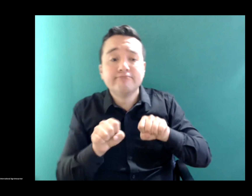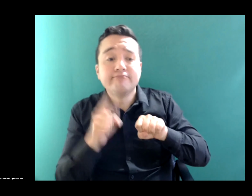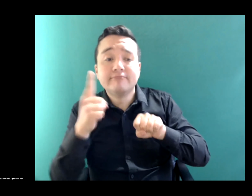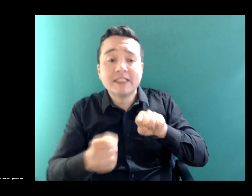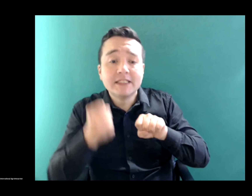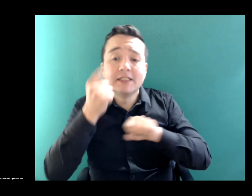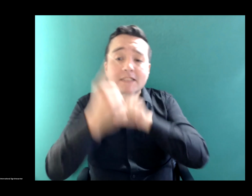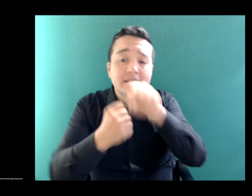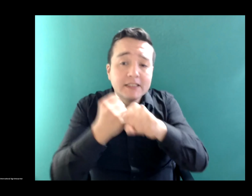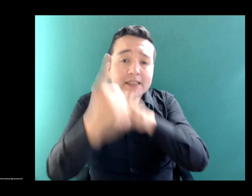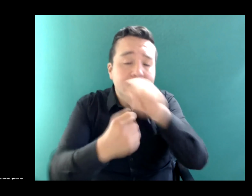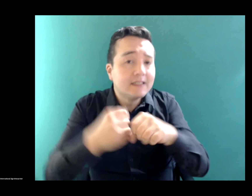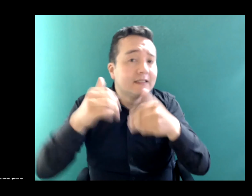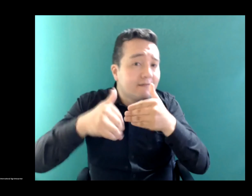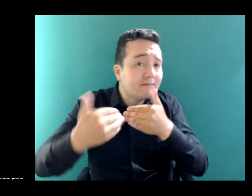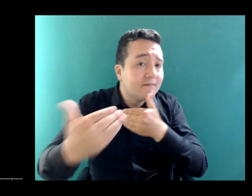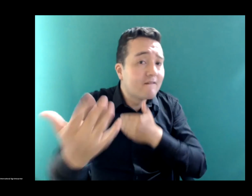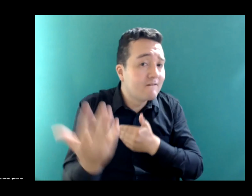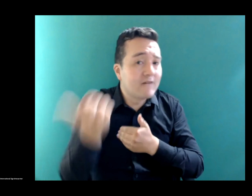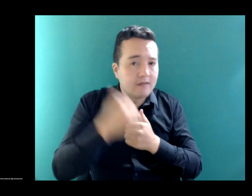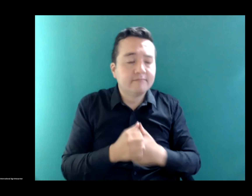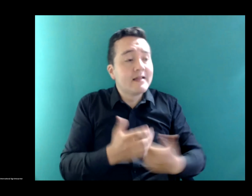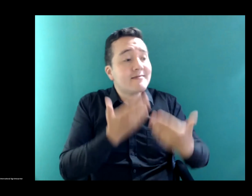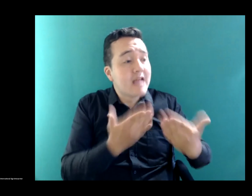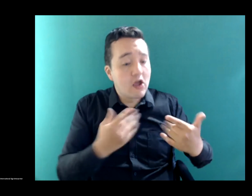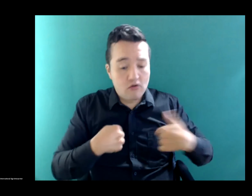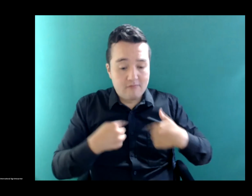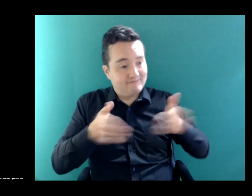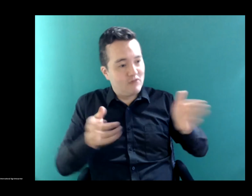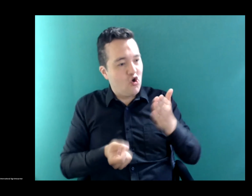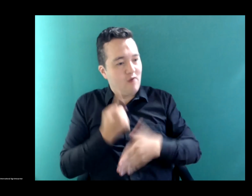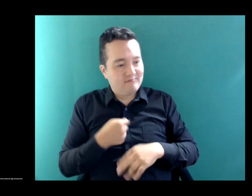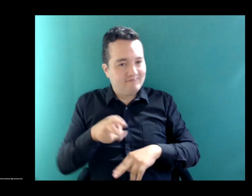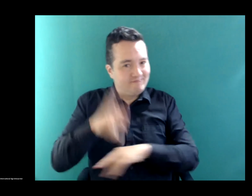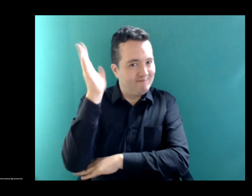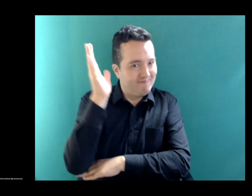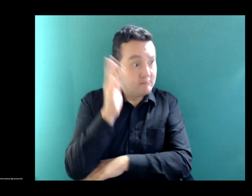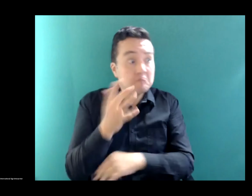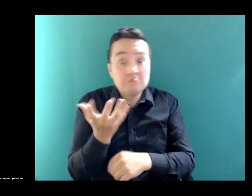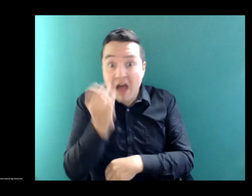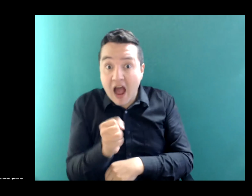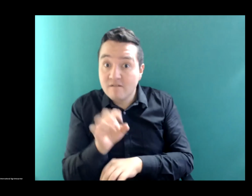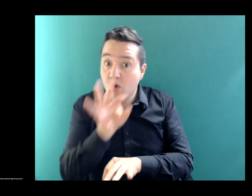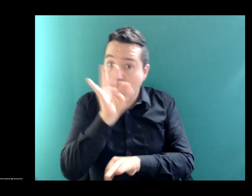And for sure we are having good results. But there's a long way to go in the next year's.